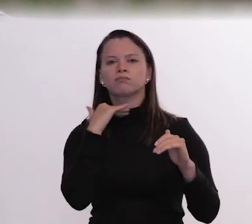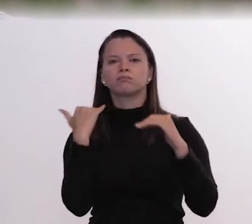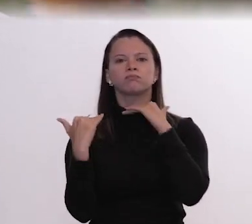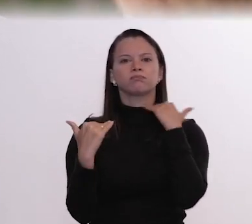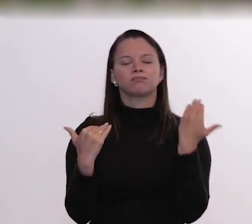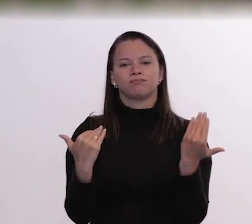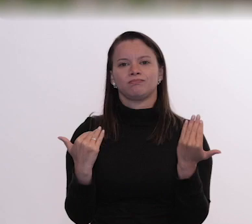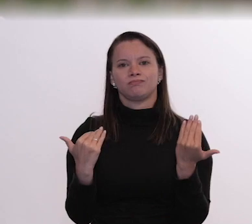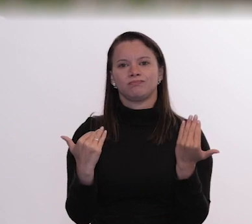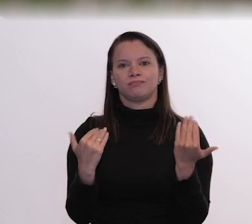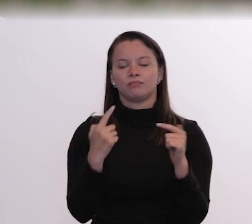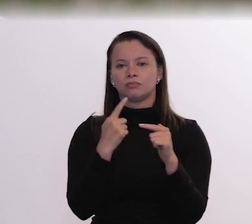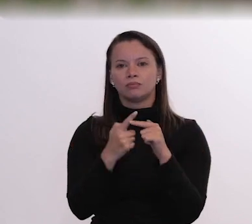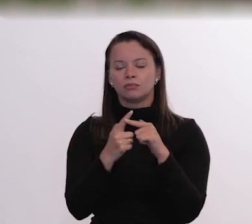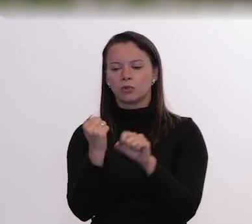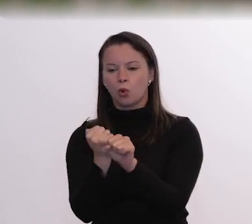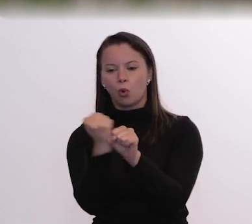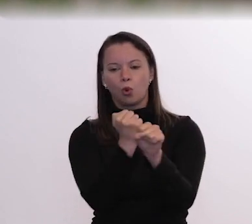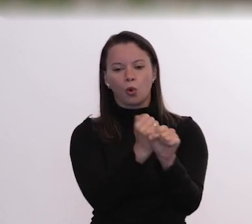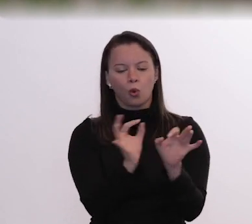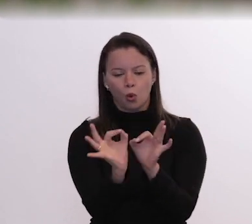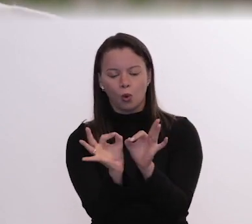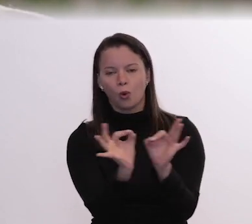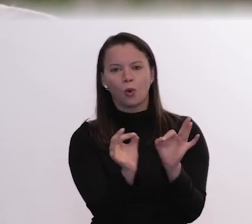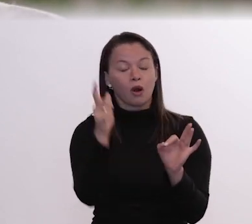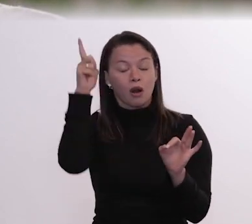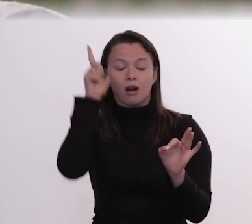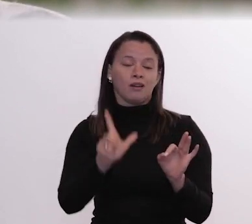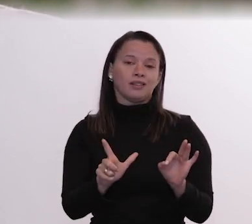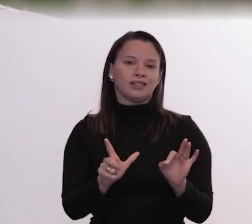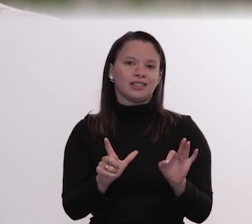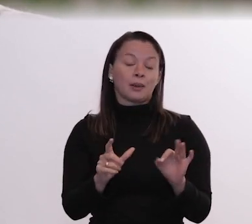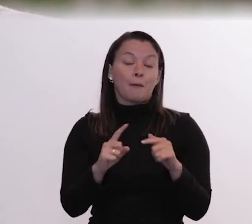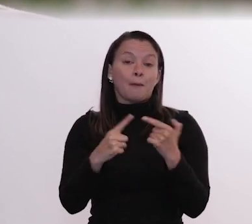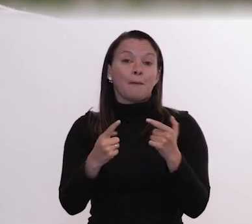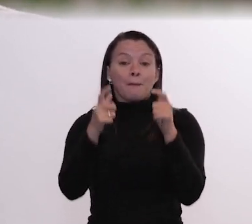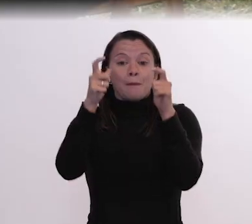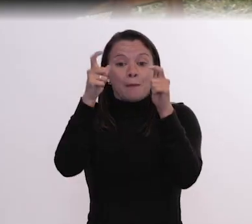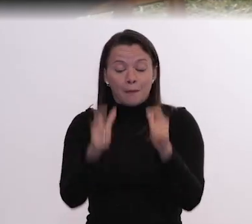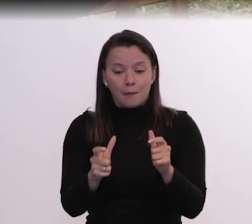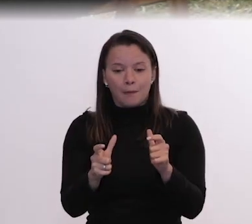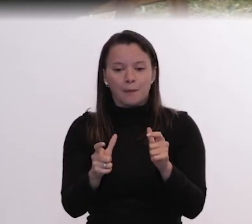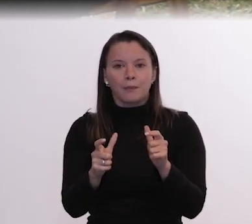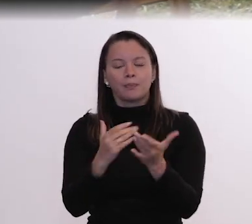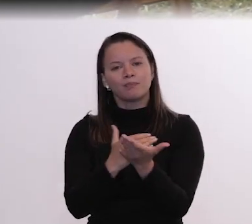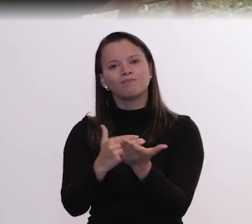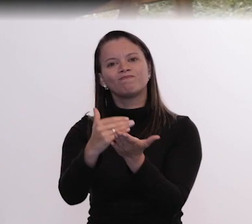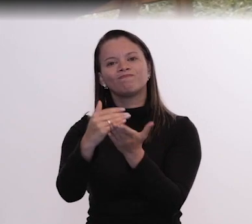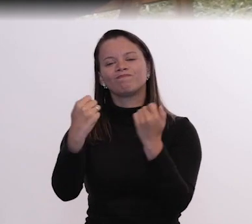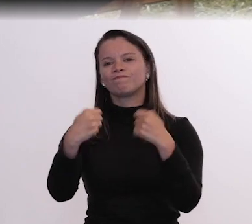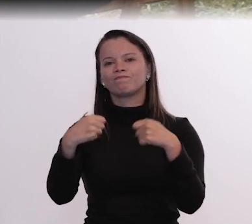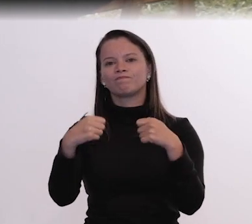all thousands of kilometers of sidewalks in São Paulo, you must start somewhere. And there's one thing I still don’t understand: